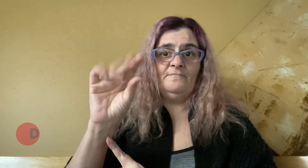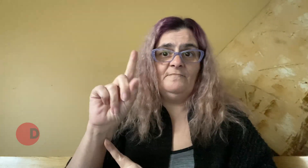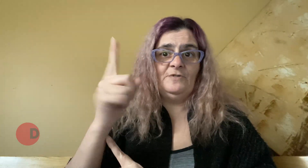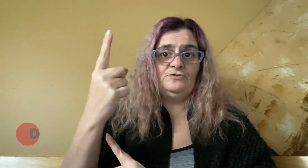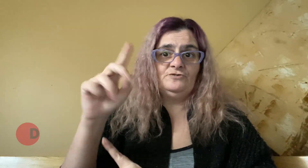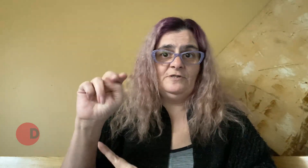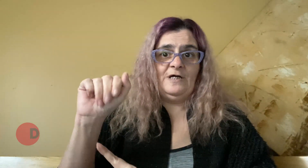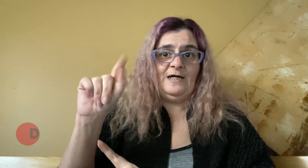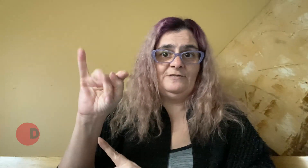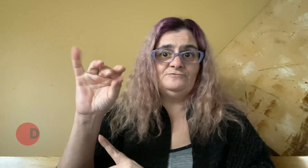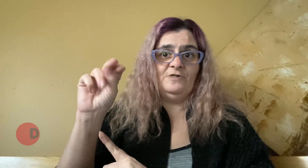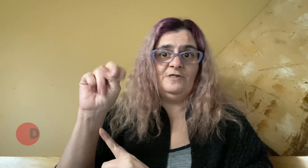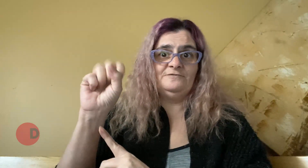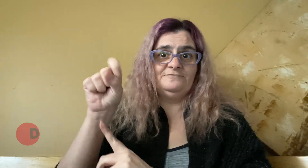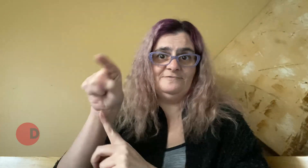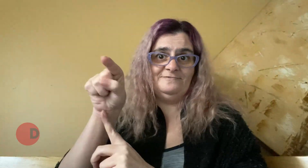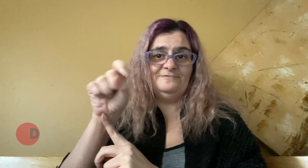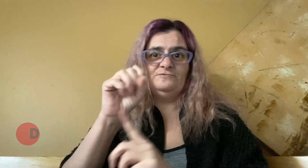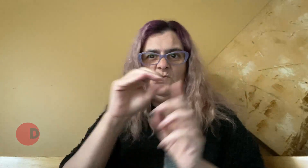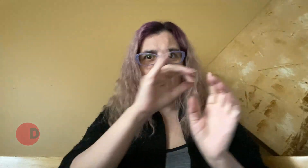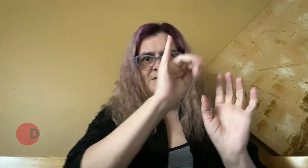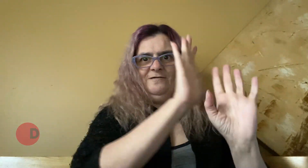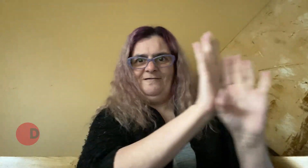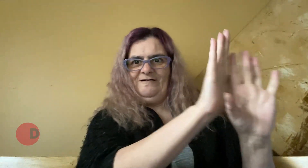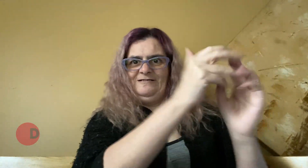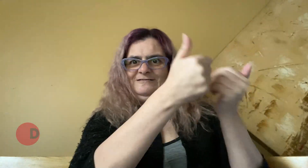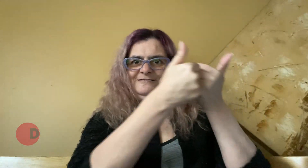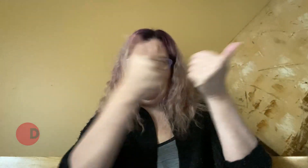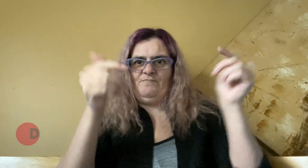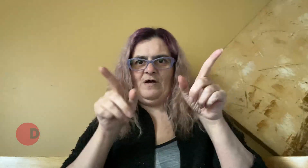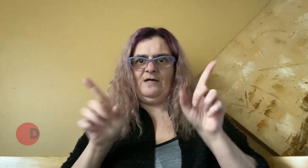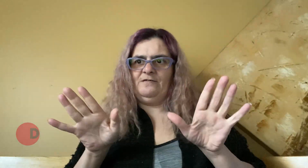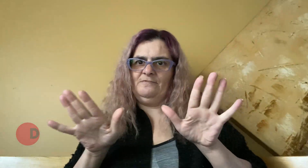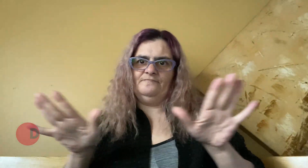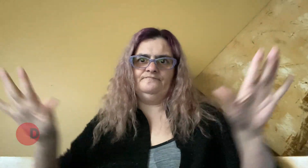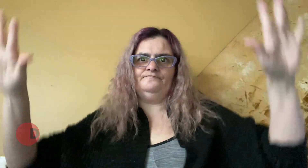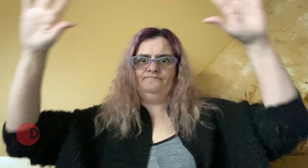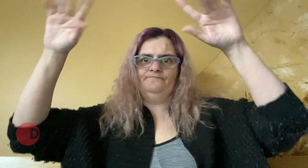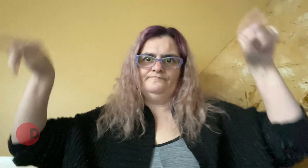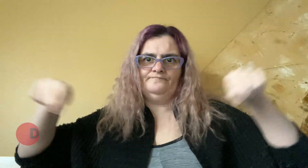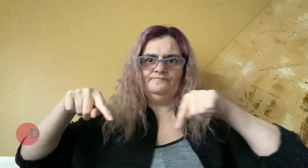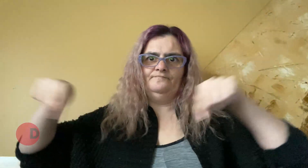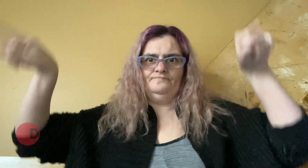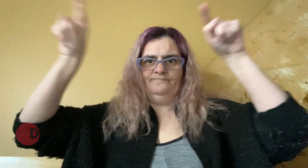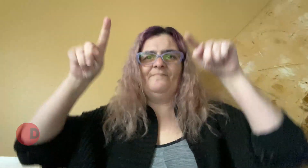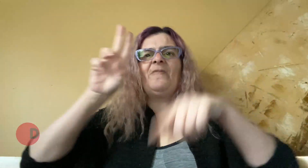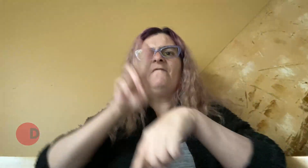the Affairs of First Nations so they would have representation.